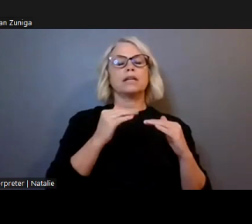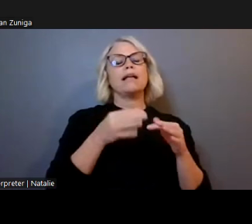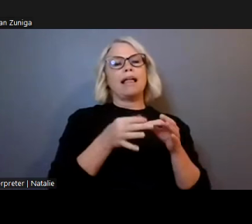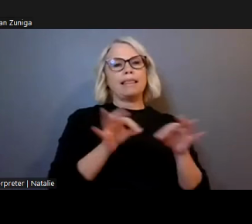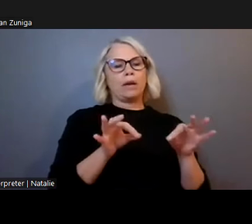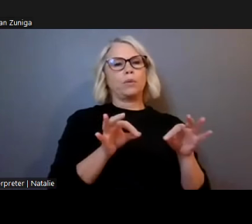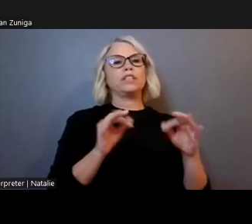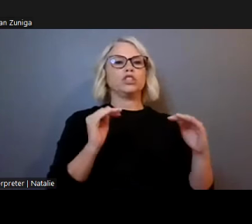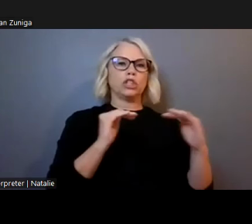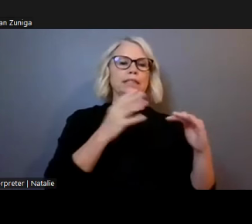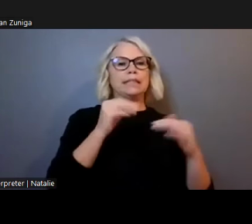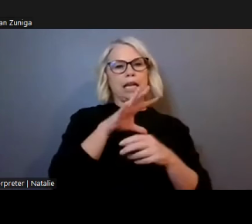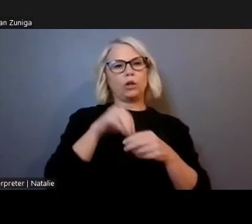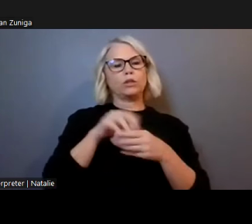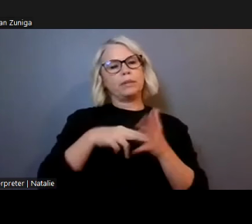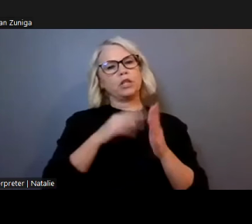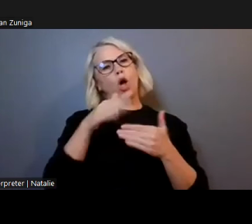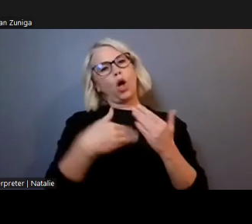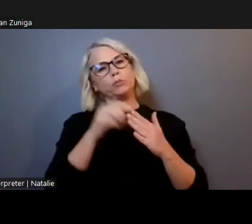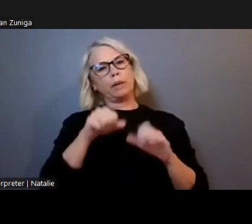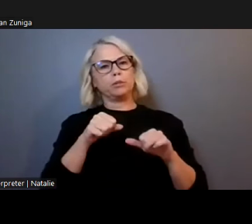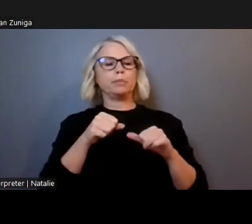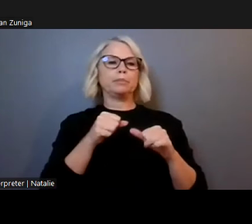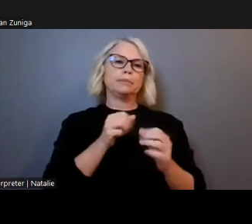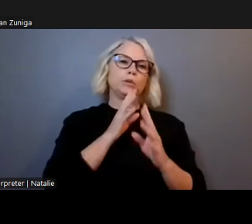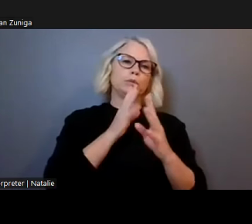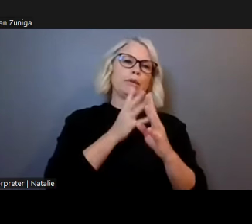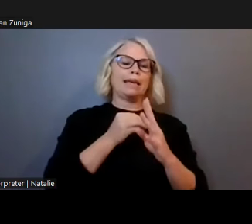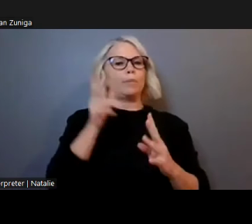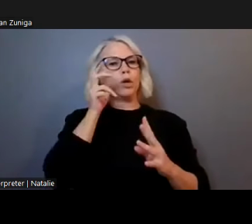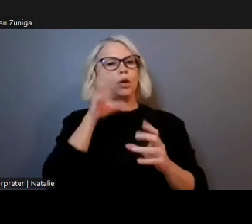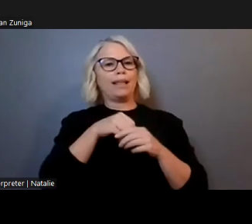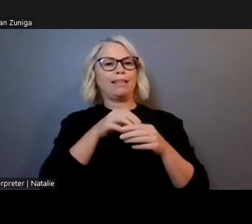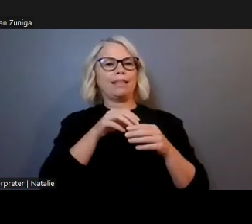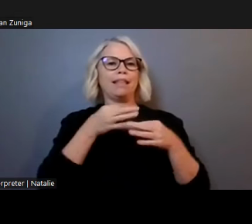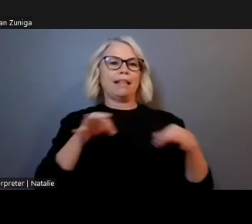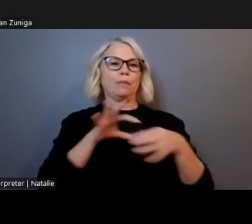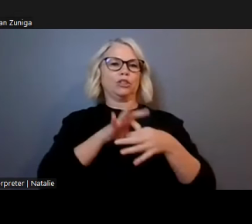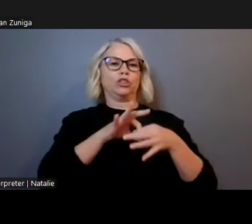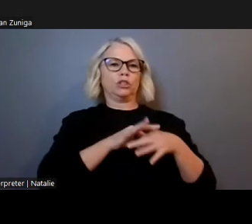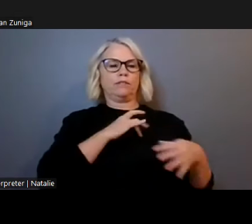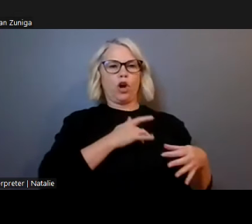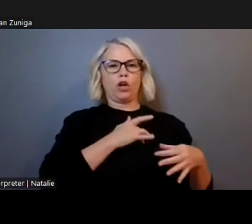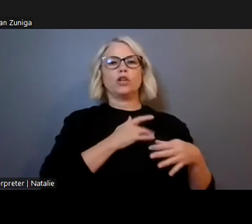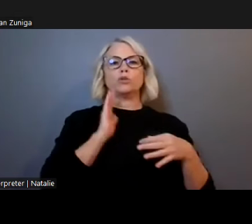should all be able to speak and be heard in a language of our hearts and I will be providing simultaneous interpretation for the meeting.